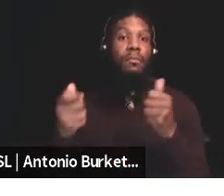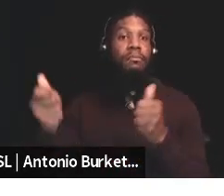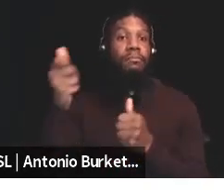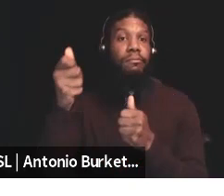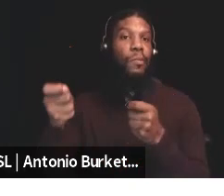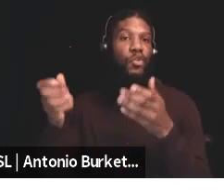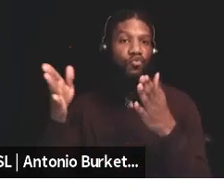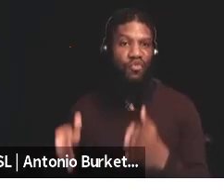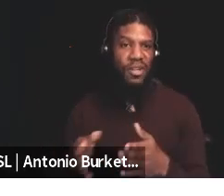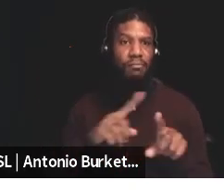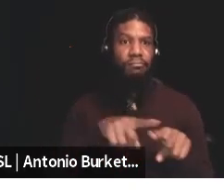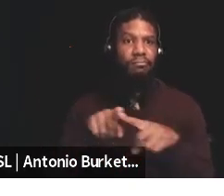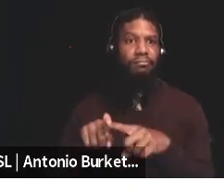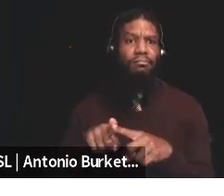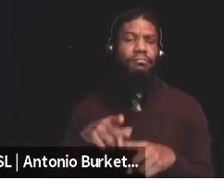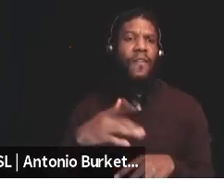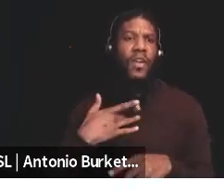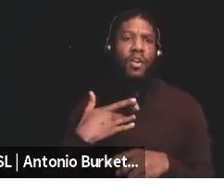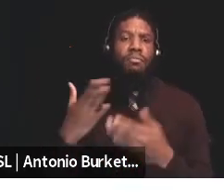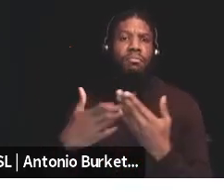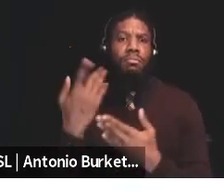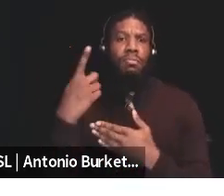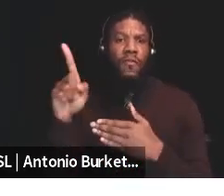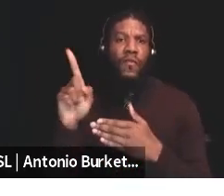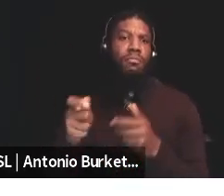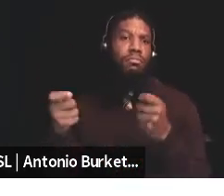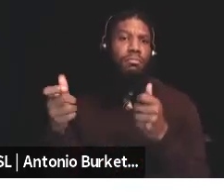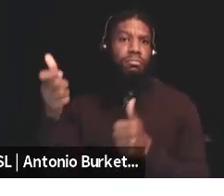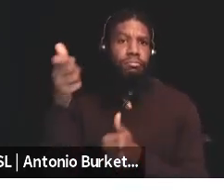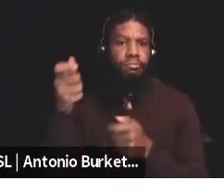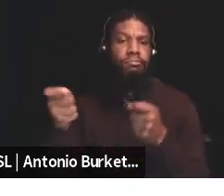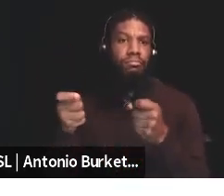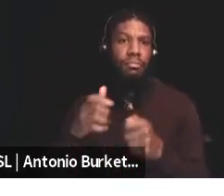writing center administrators to imagine how our tutors and consultants rely upon and depend on us.